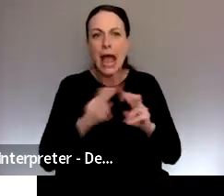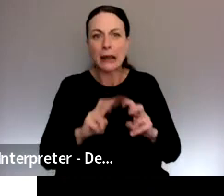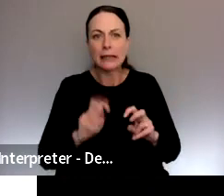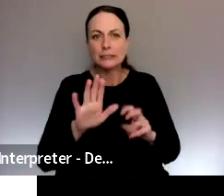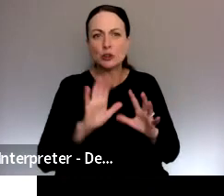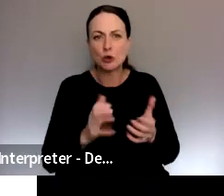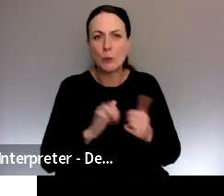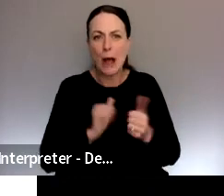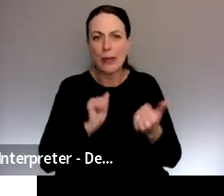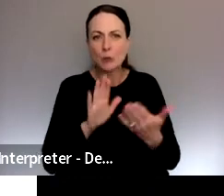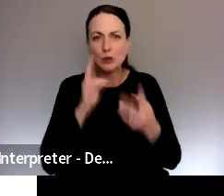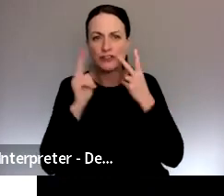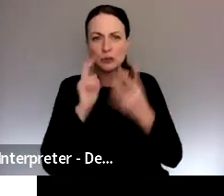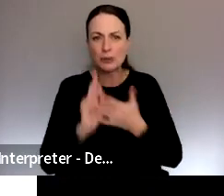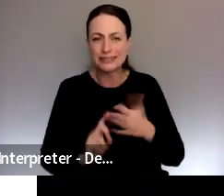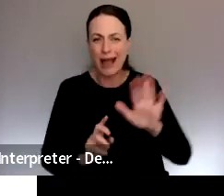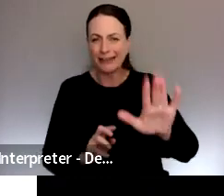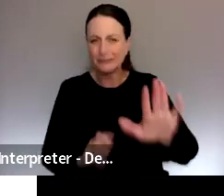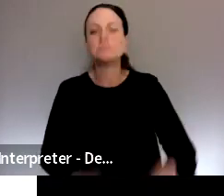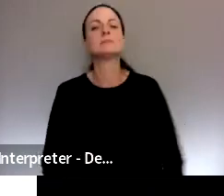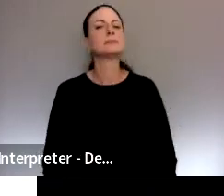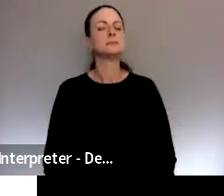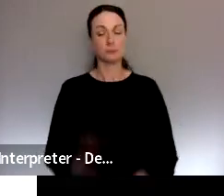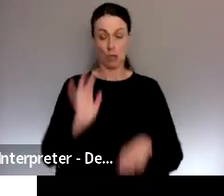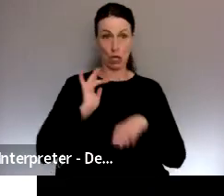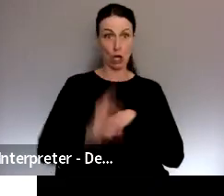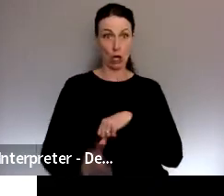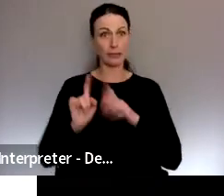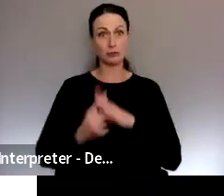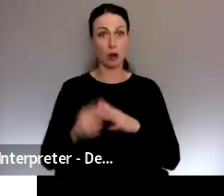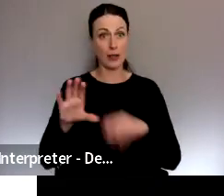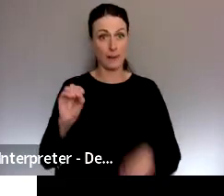how your group is approaching visual design. Very early on when we started the company,